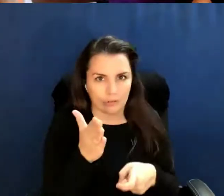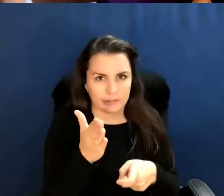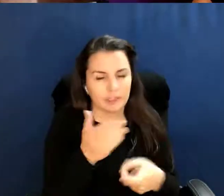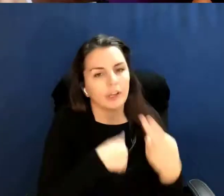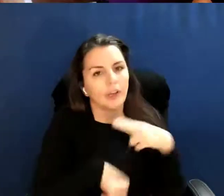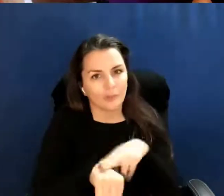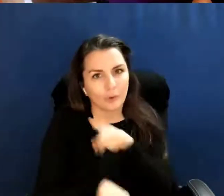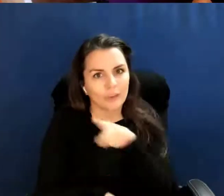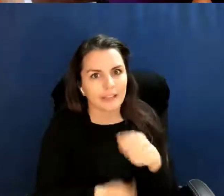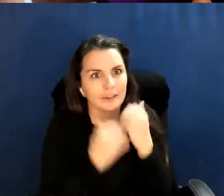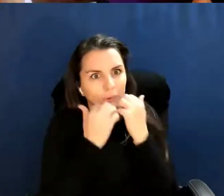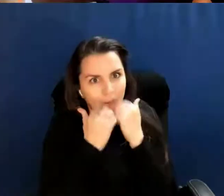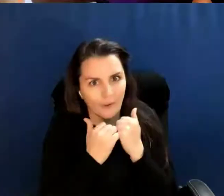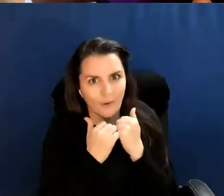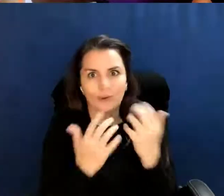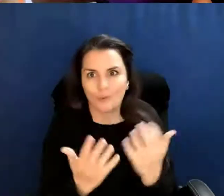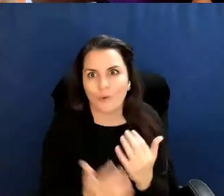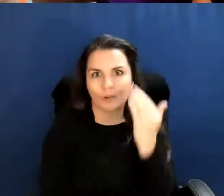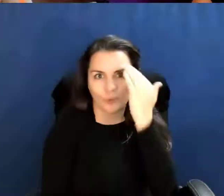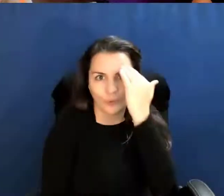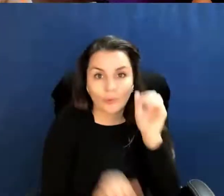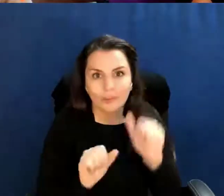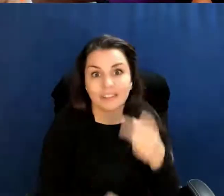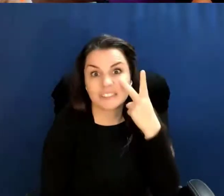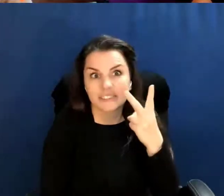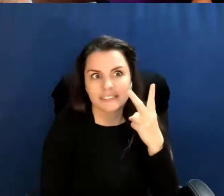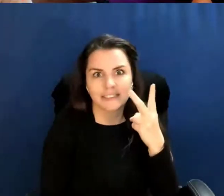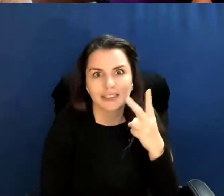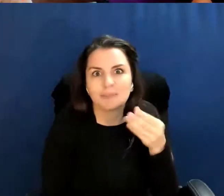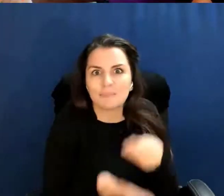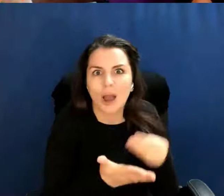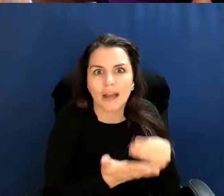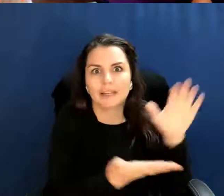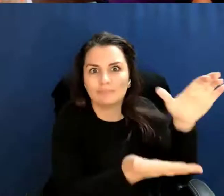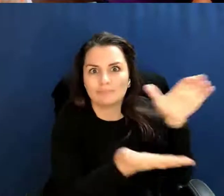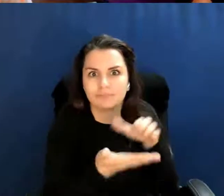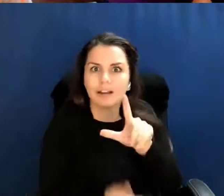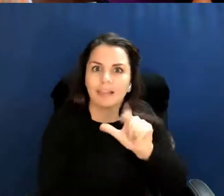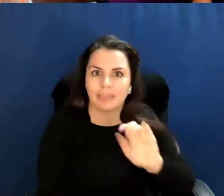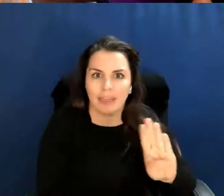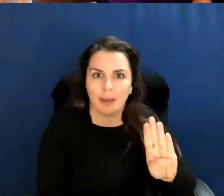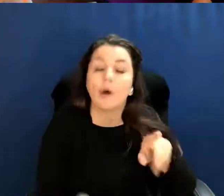That's the part that you actually see in your lab. But you can request indirect costs.